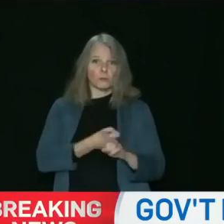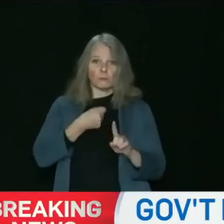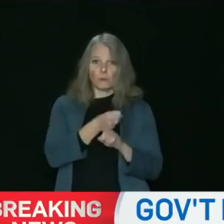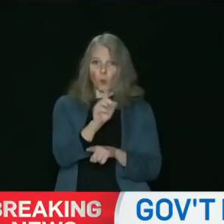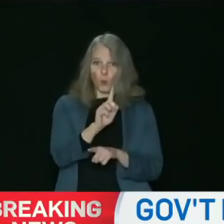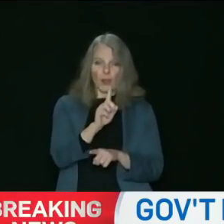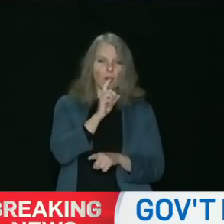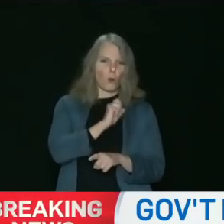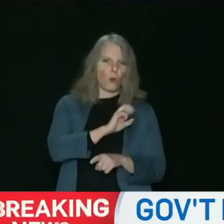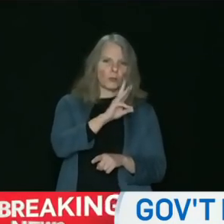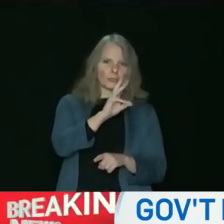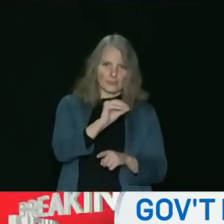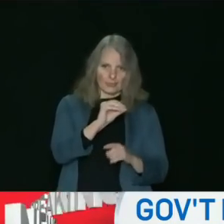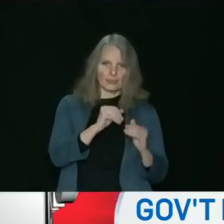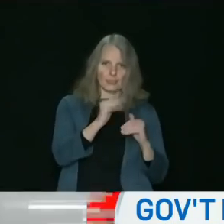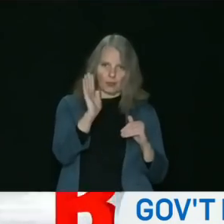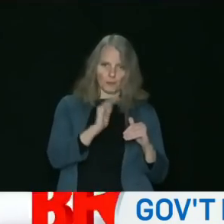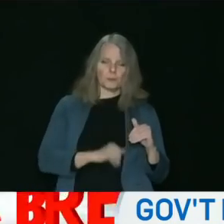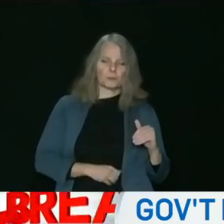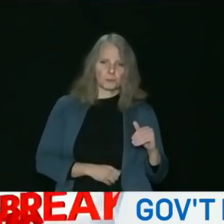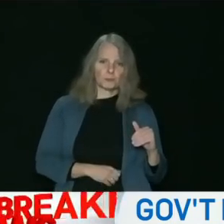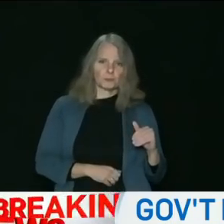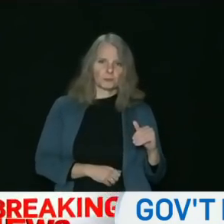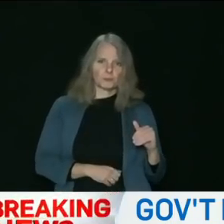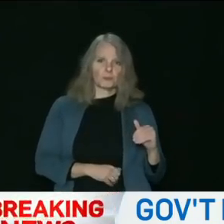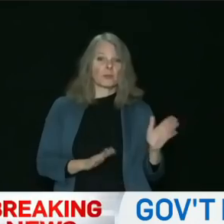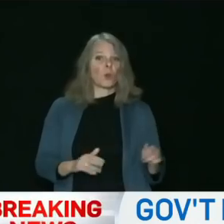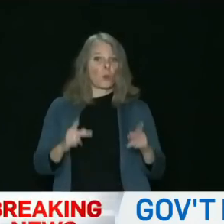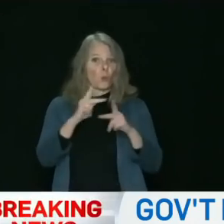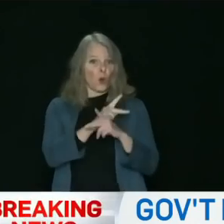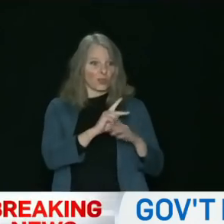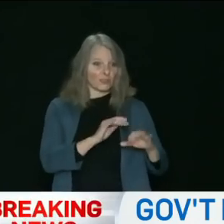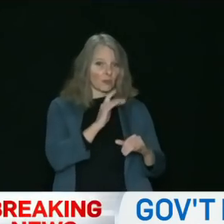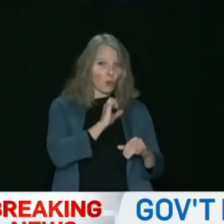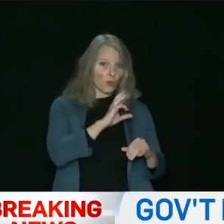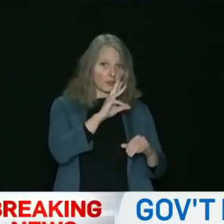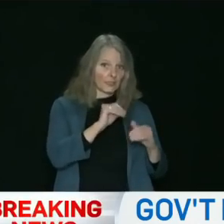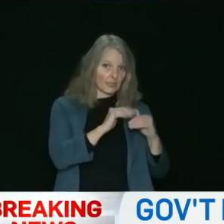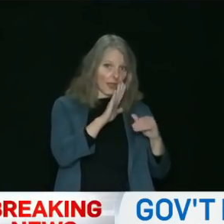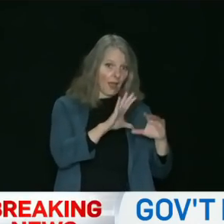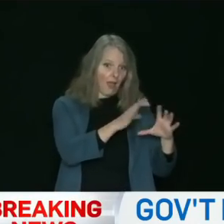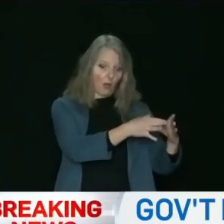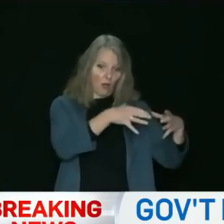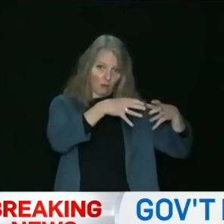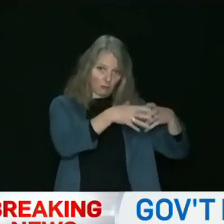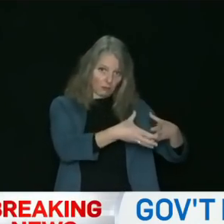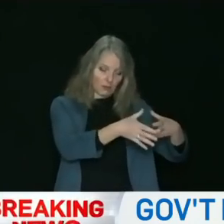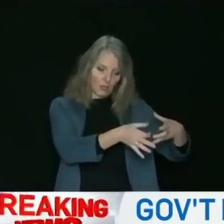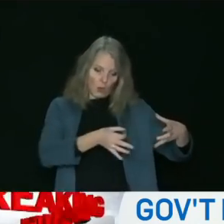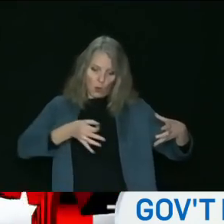OF SEVERE DISEASES INCLUDING